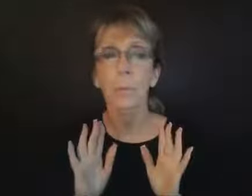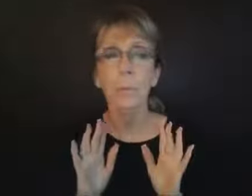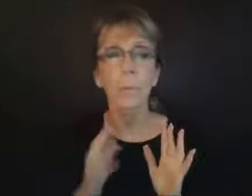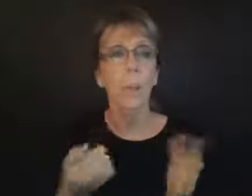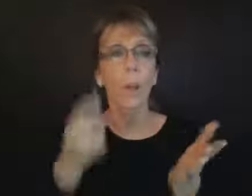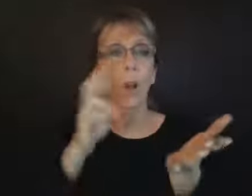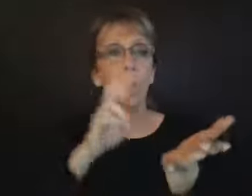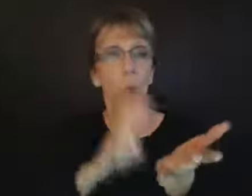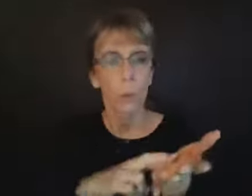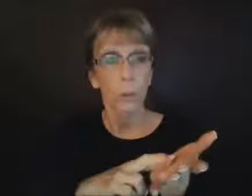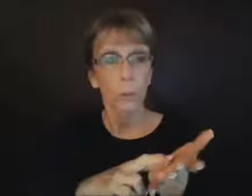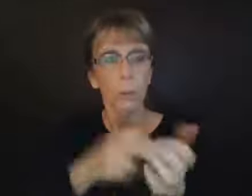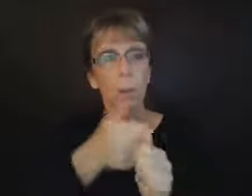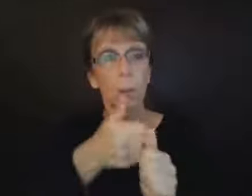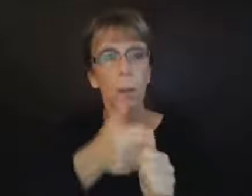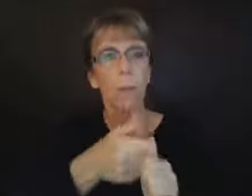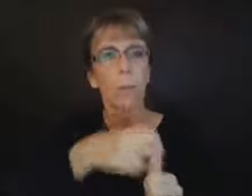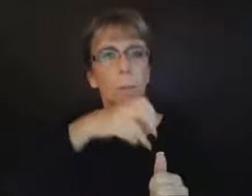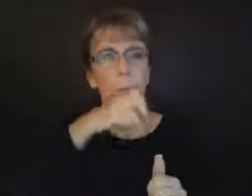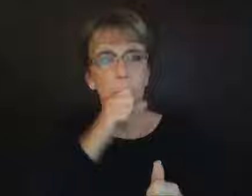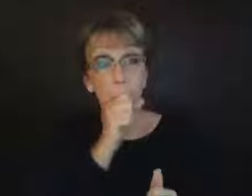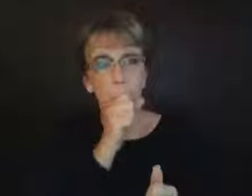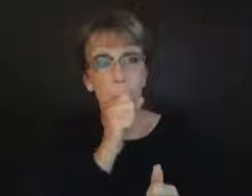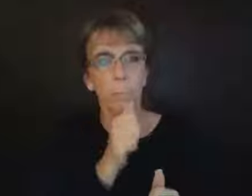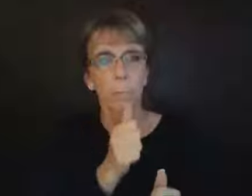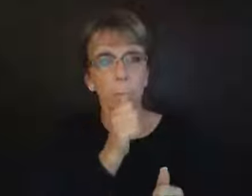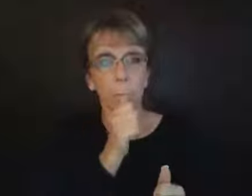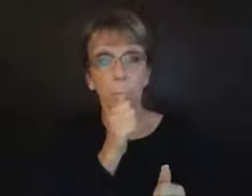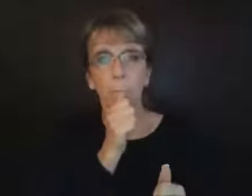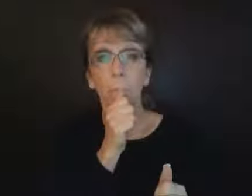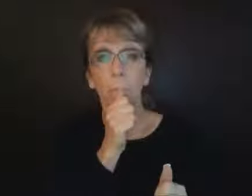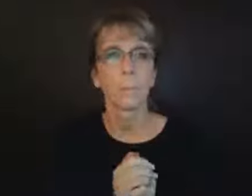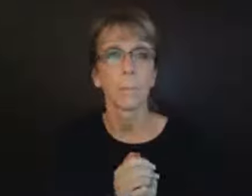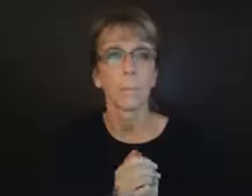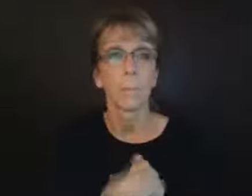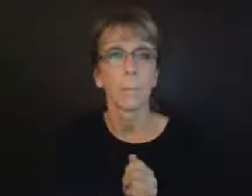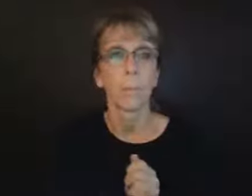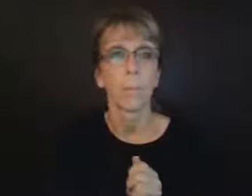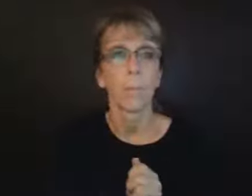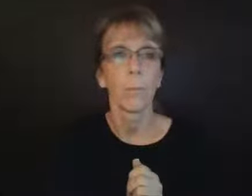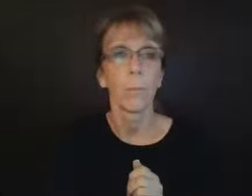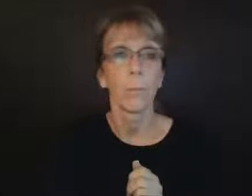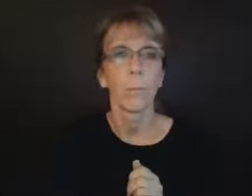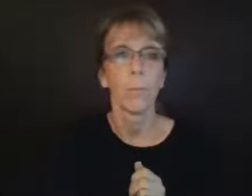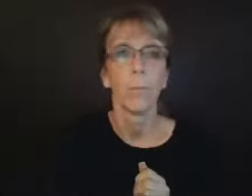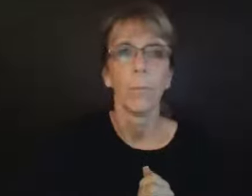Registration is confidential.